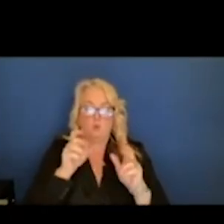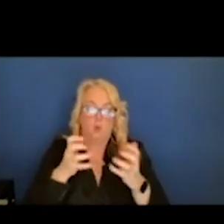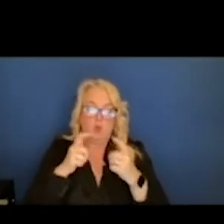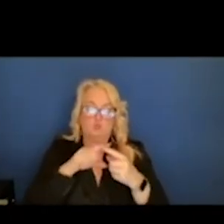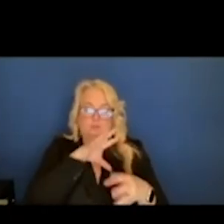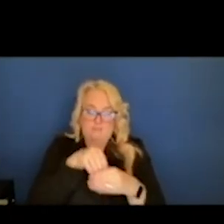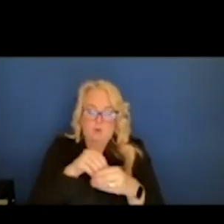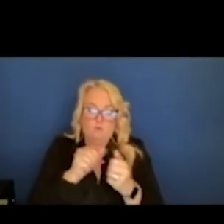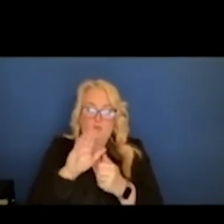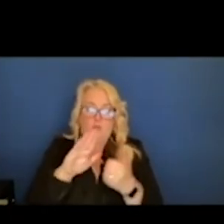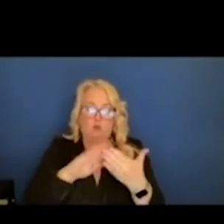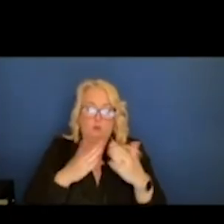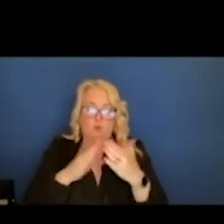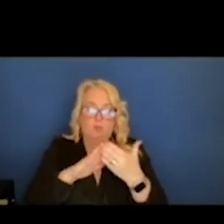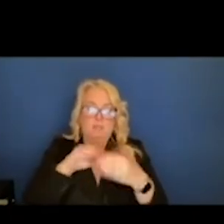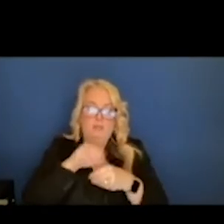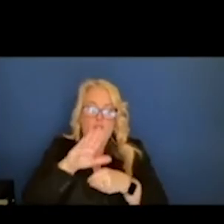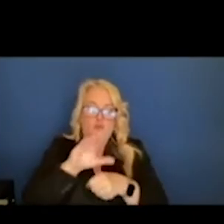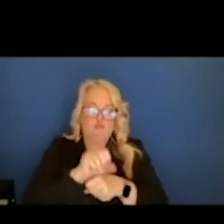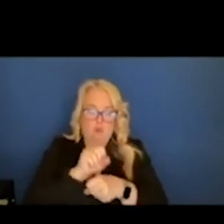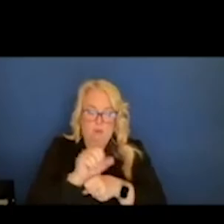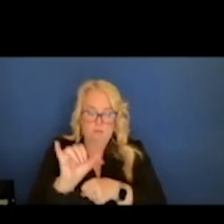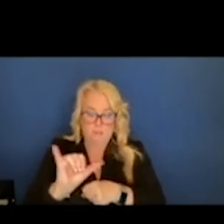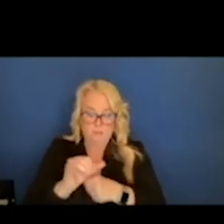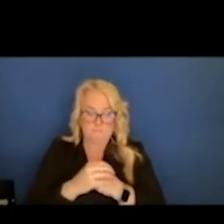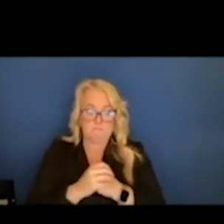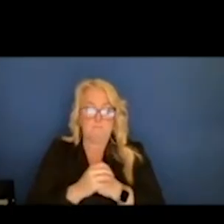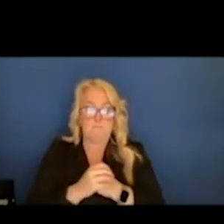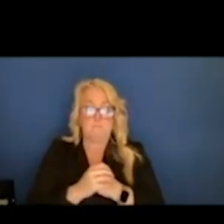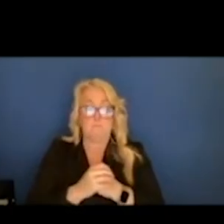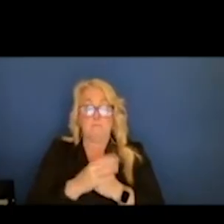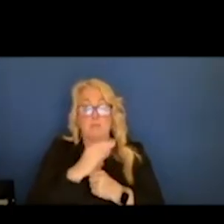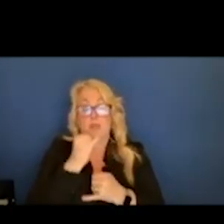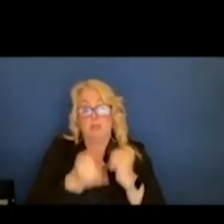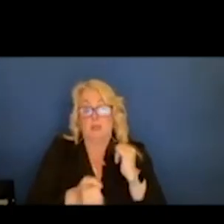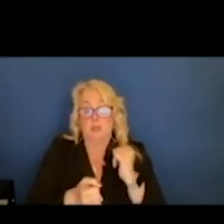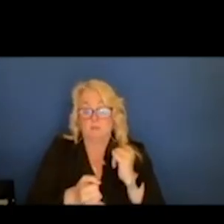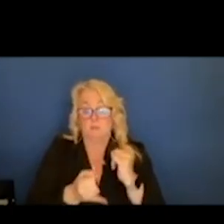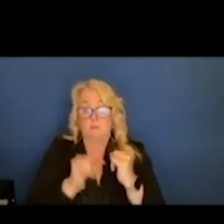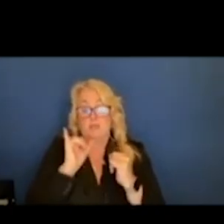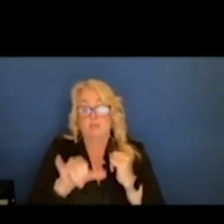part of the community through their jobs. Finally, the Career Advancement Initiative